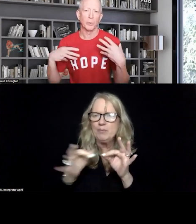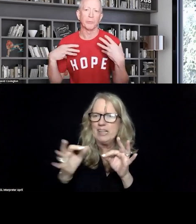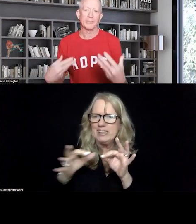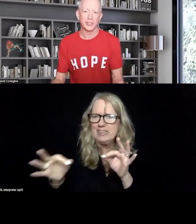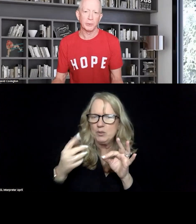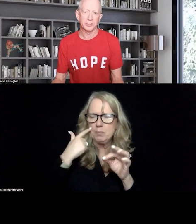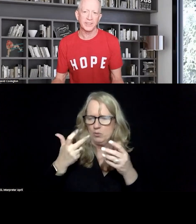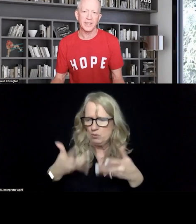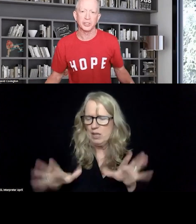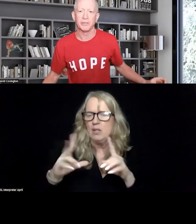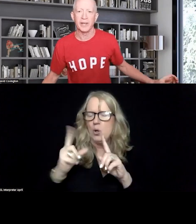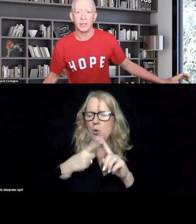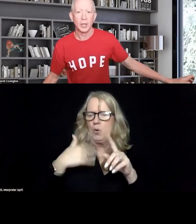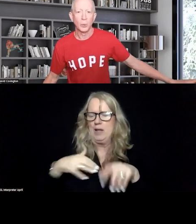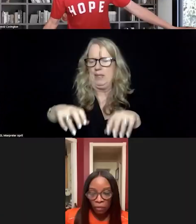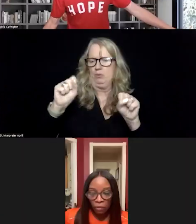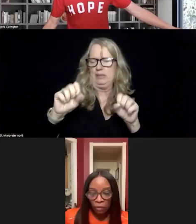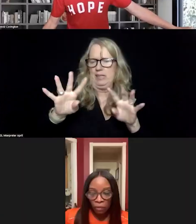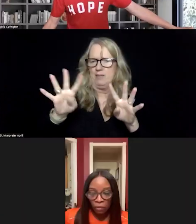WHAT WE ARE GOING TO DO IS TAKE THAT SURVEY ONE MORE TIME,